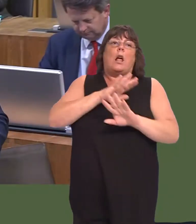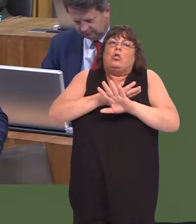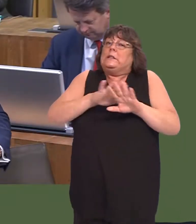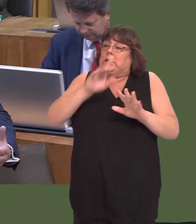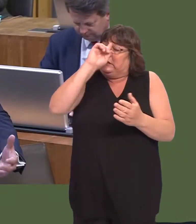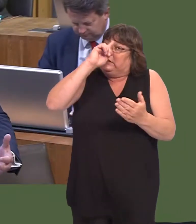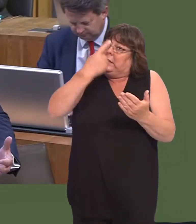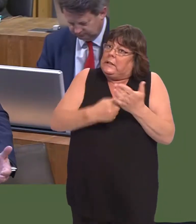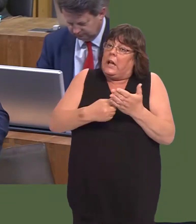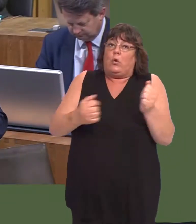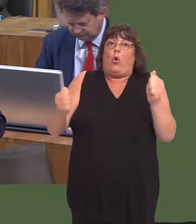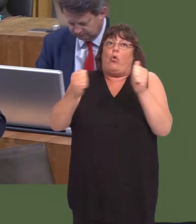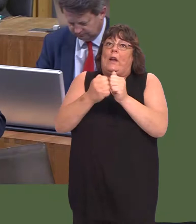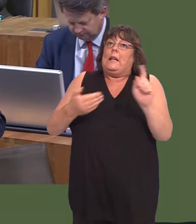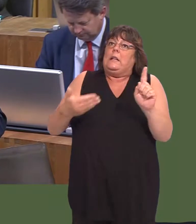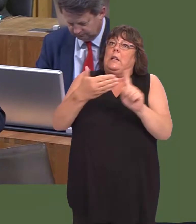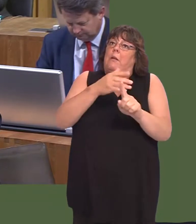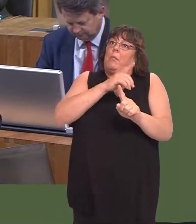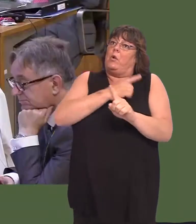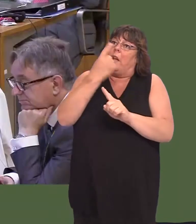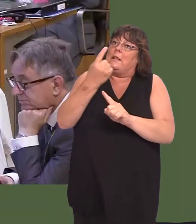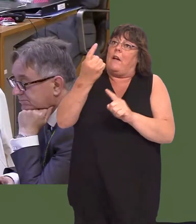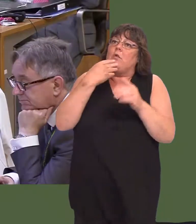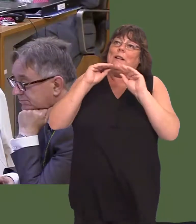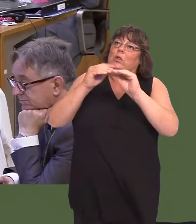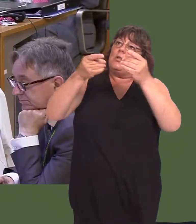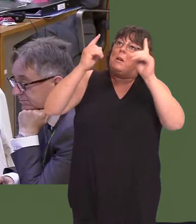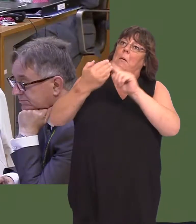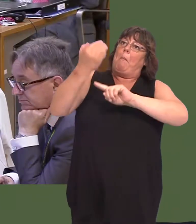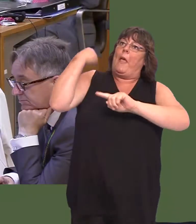wasnít a Minister at the time, but she is part of the Government that is adhering to that target.